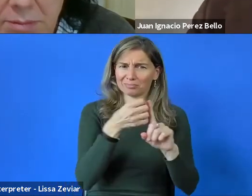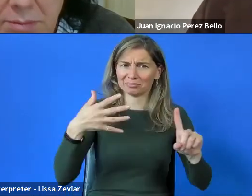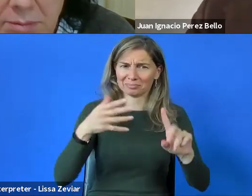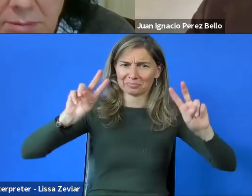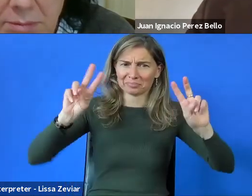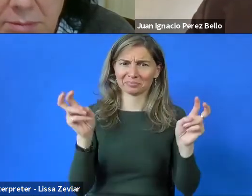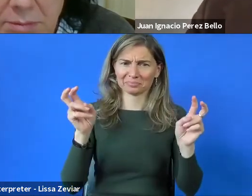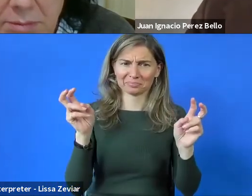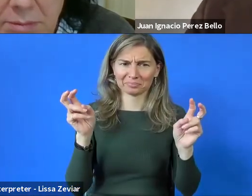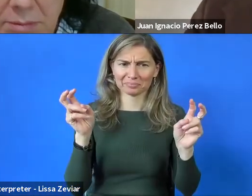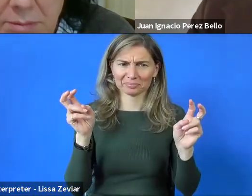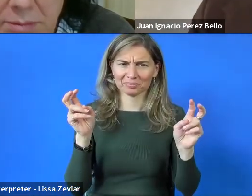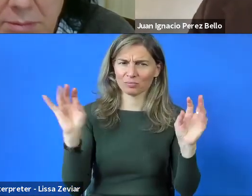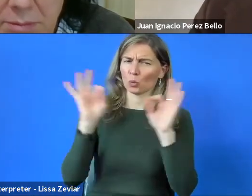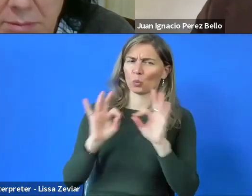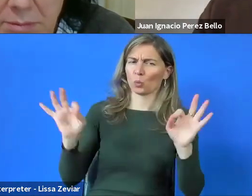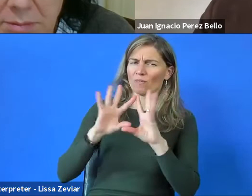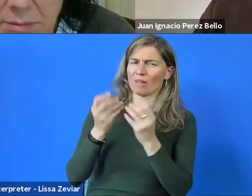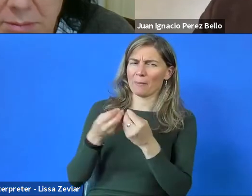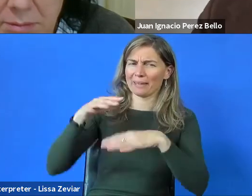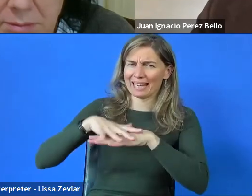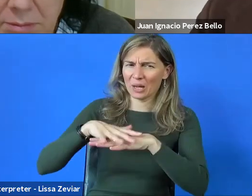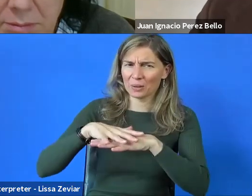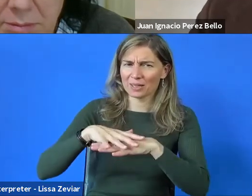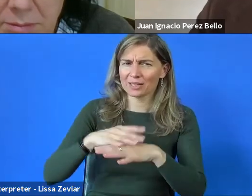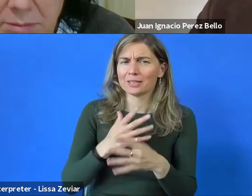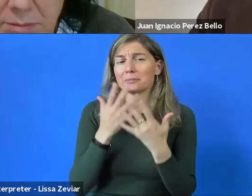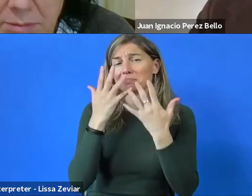The conclusion, unfortunately for her on this point, was